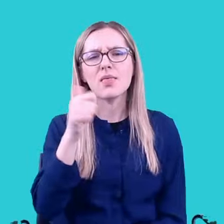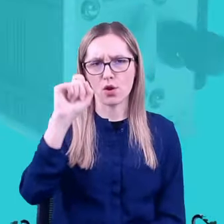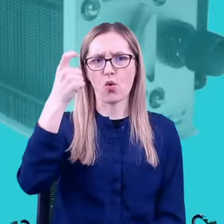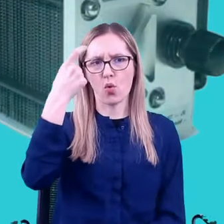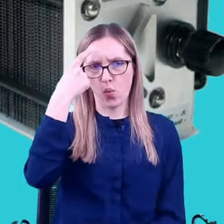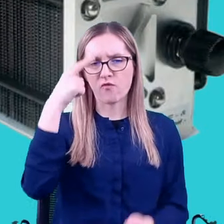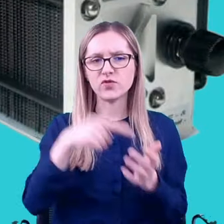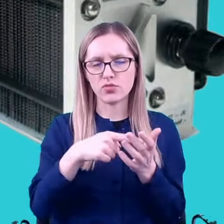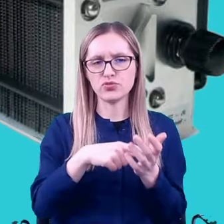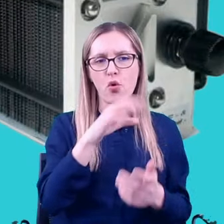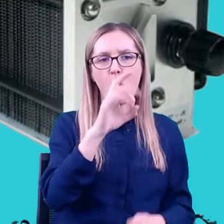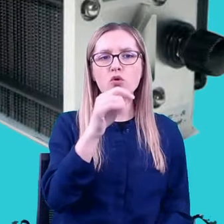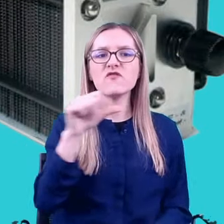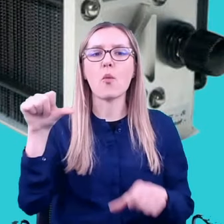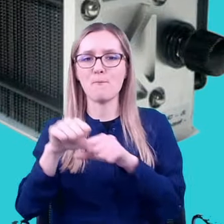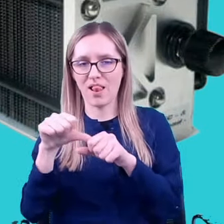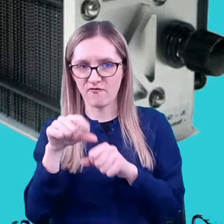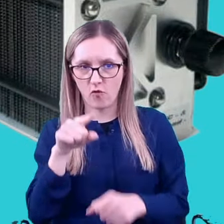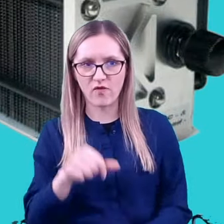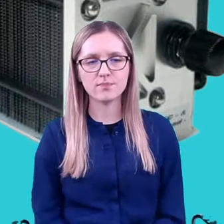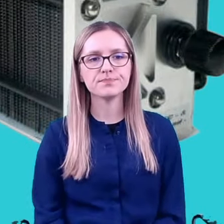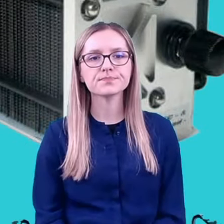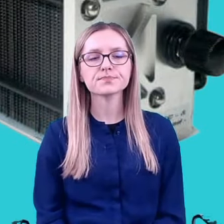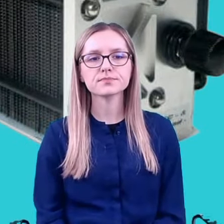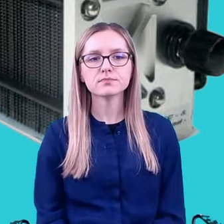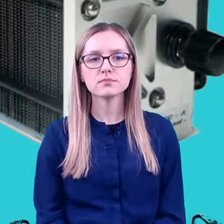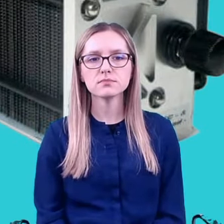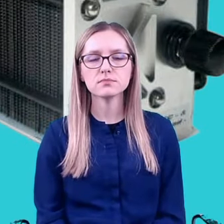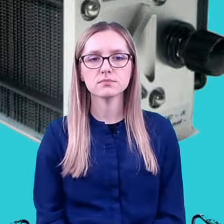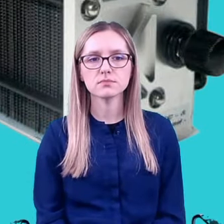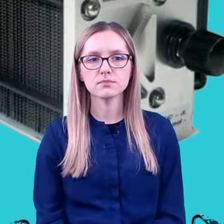the, so-called, PEM fuel cells.